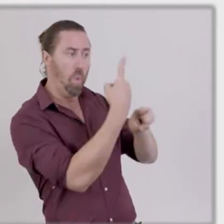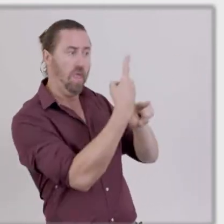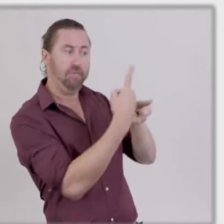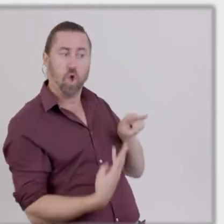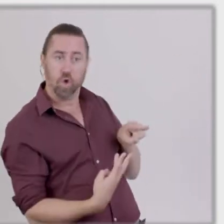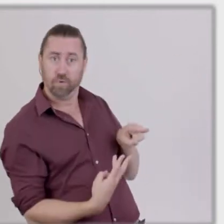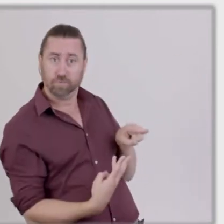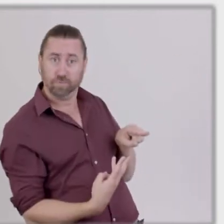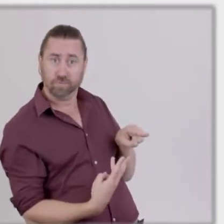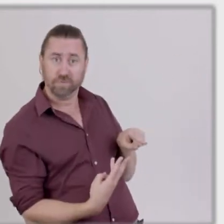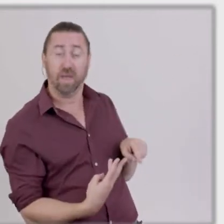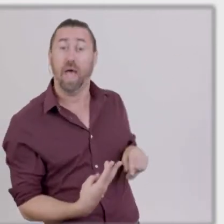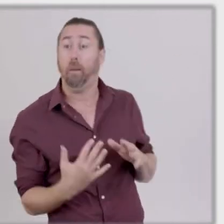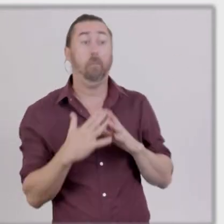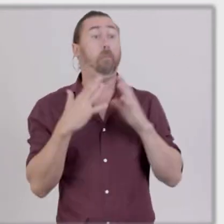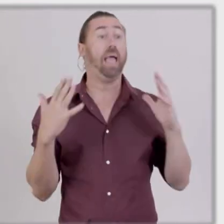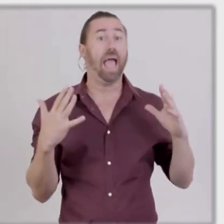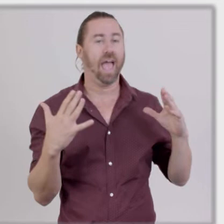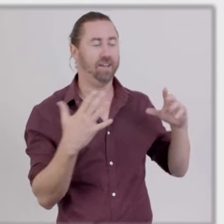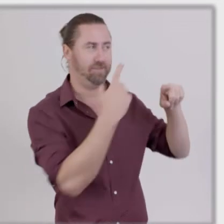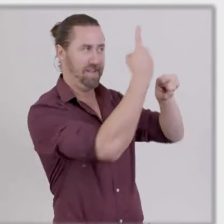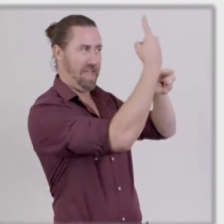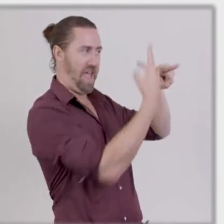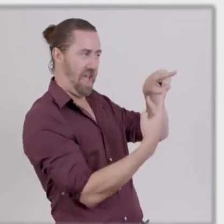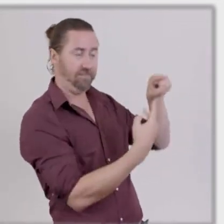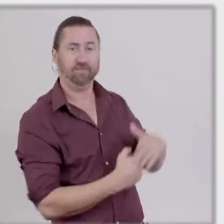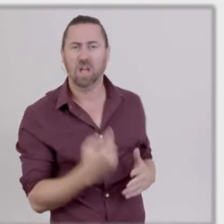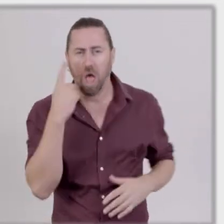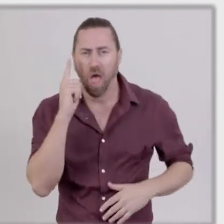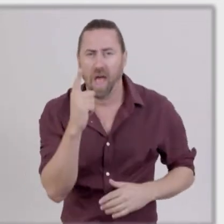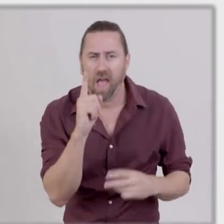So, the first fraction is greater. Let's try another one!